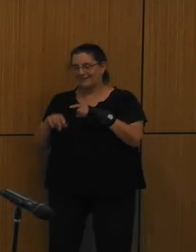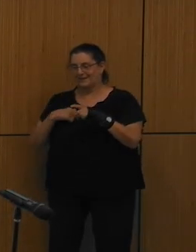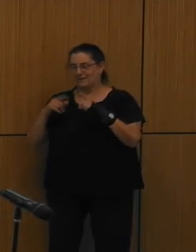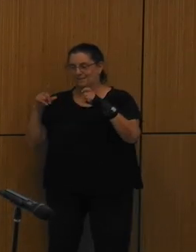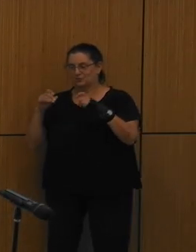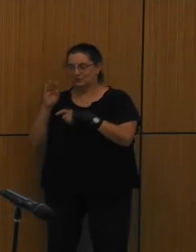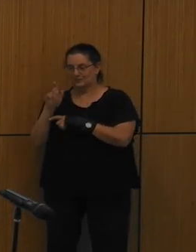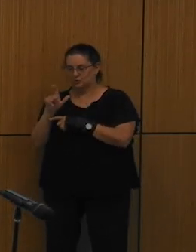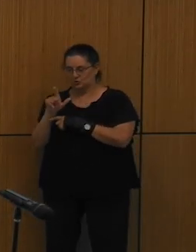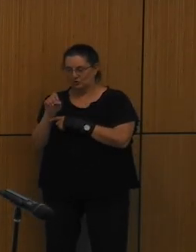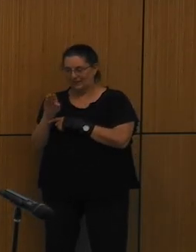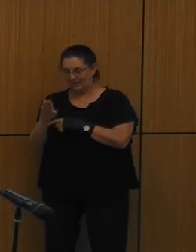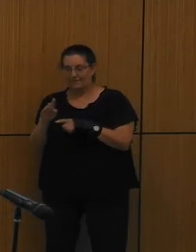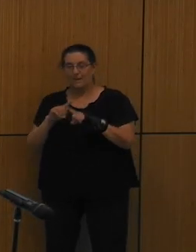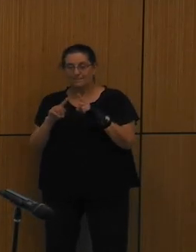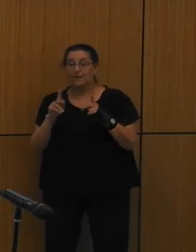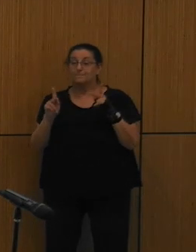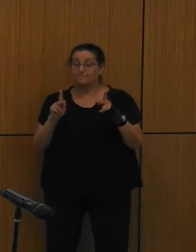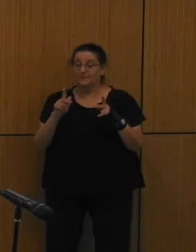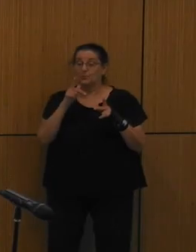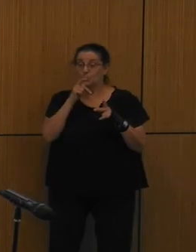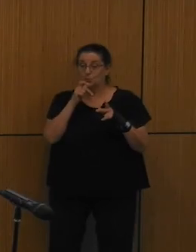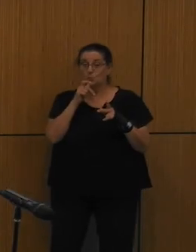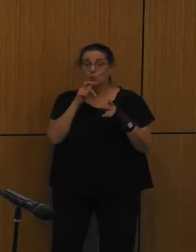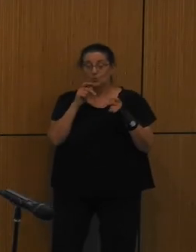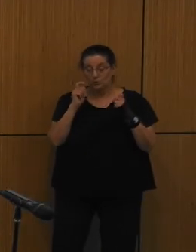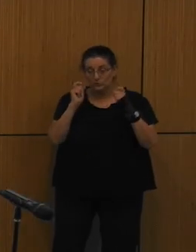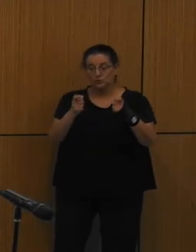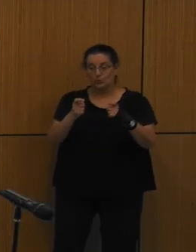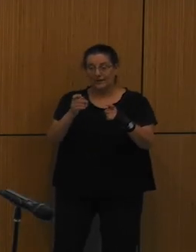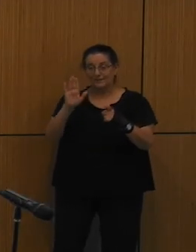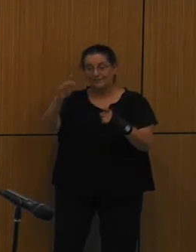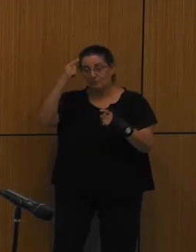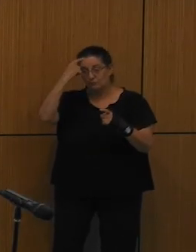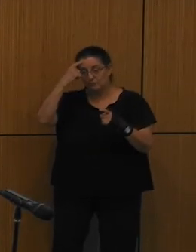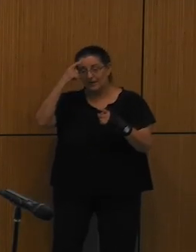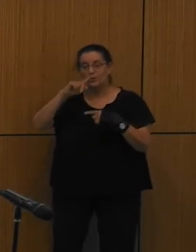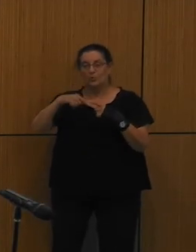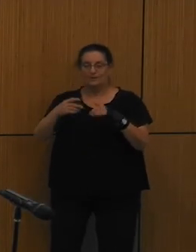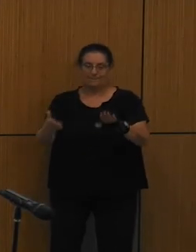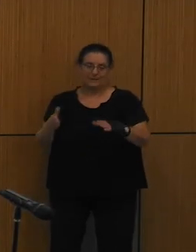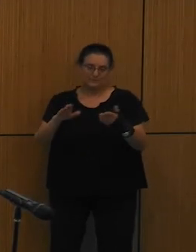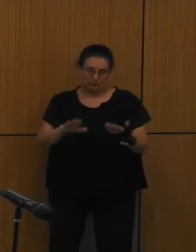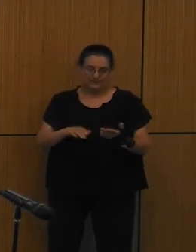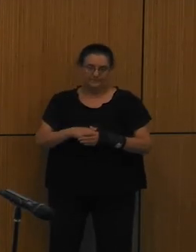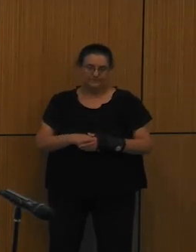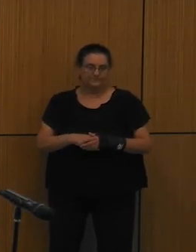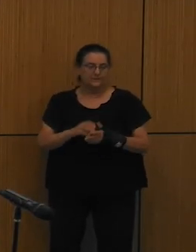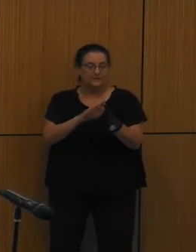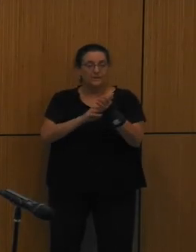through the medical school, and people will actually donate their brains, that our students are able to, to learn from.